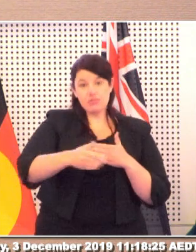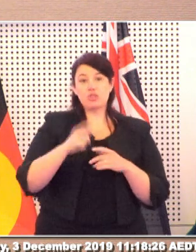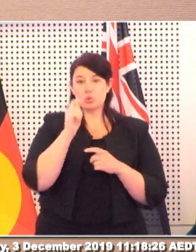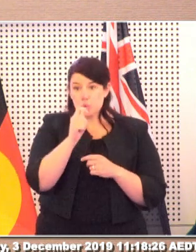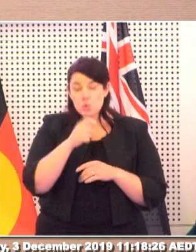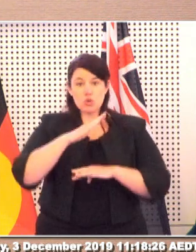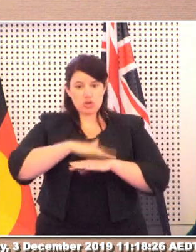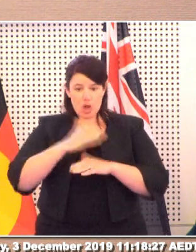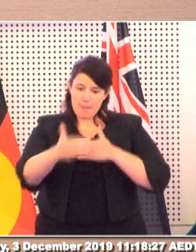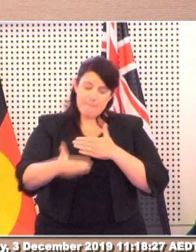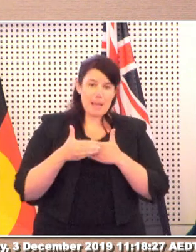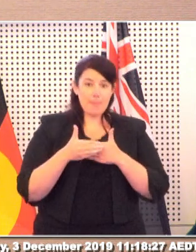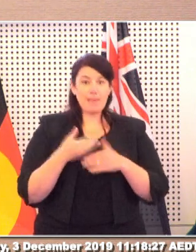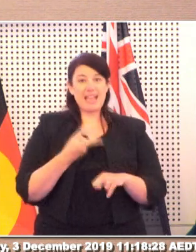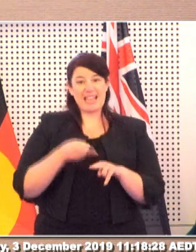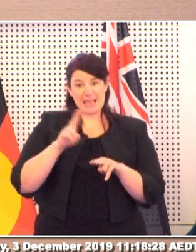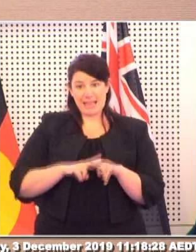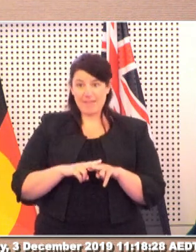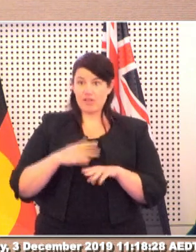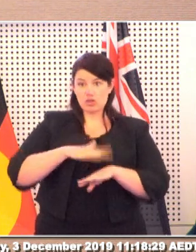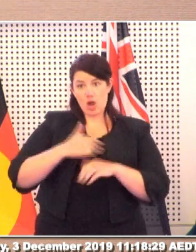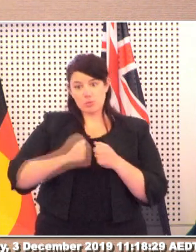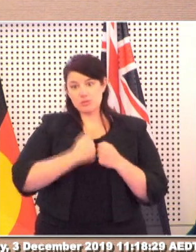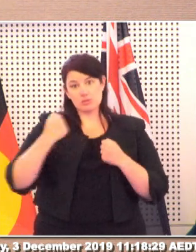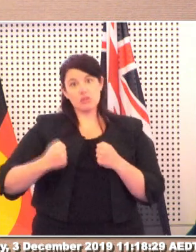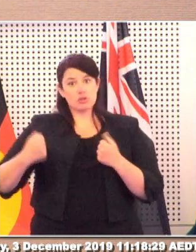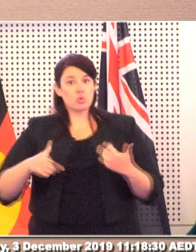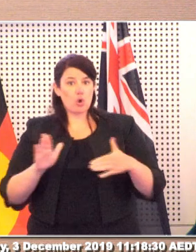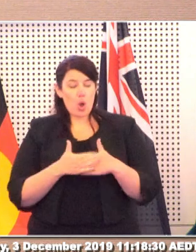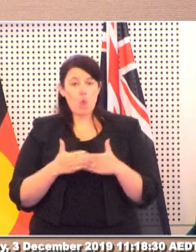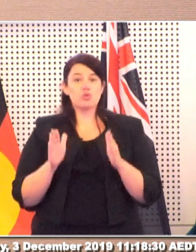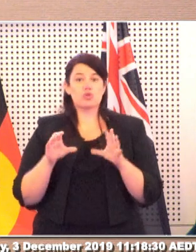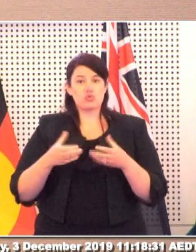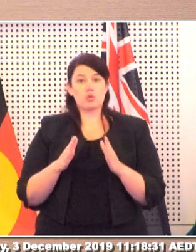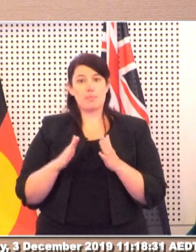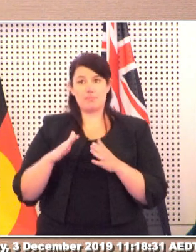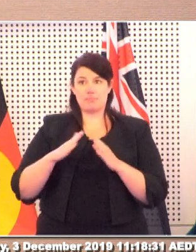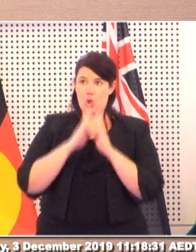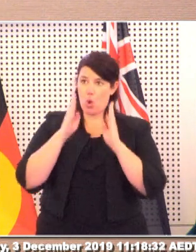something in the interim, then it should be based on the understanding of where these things come from,